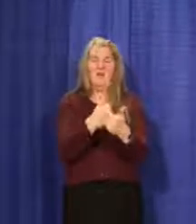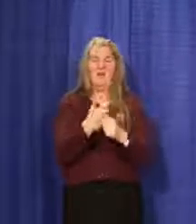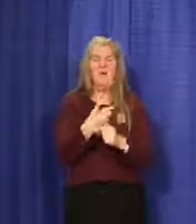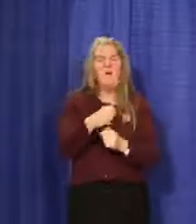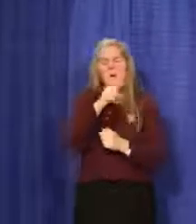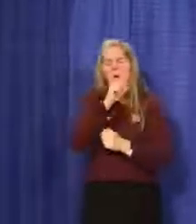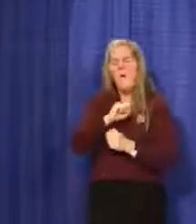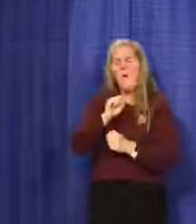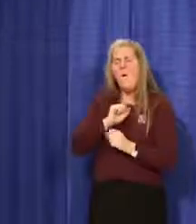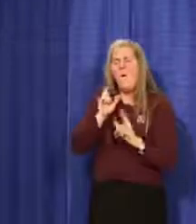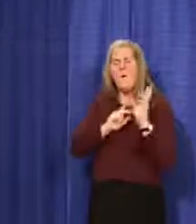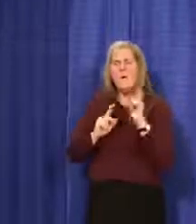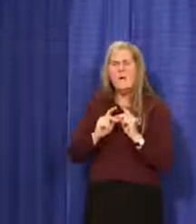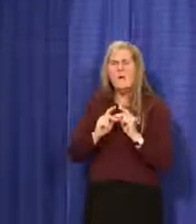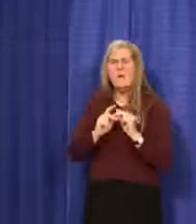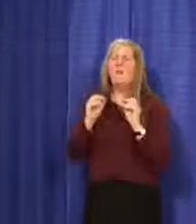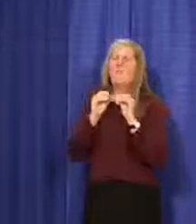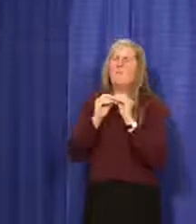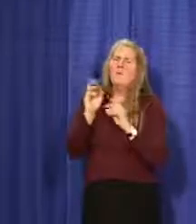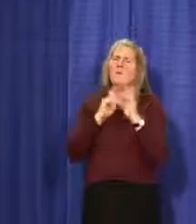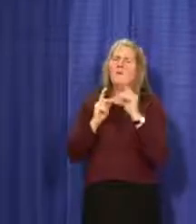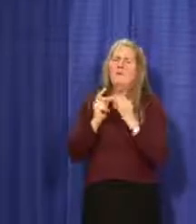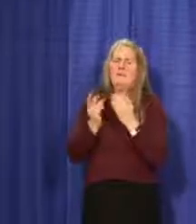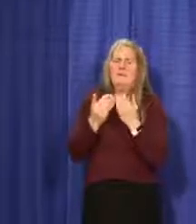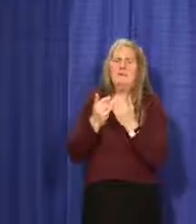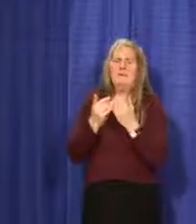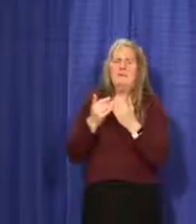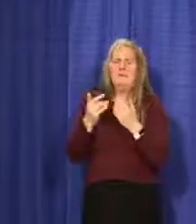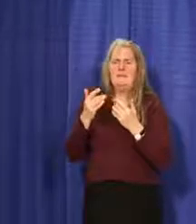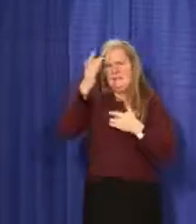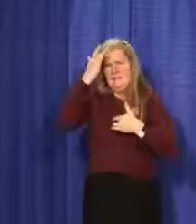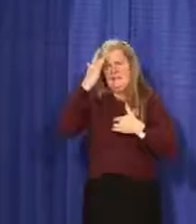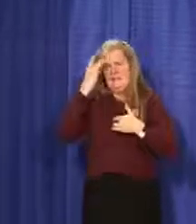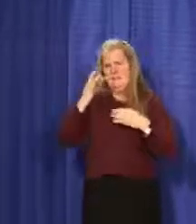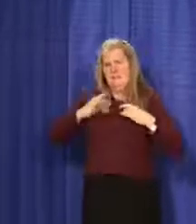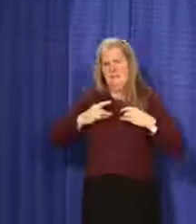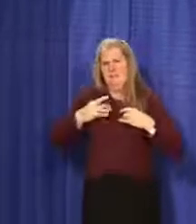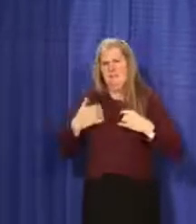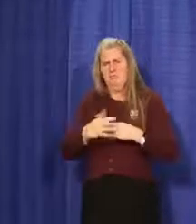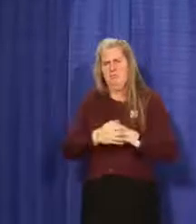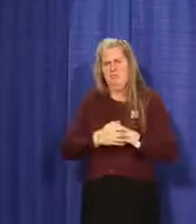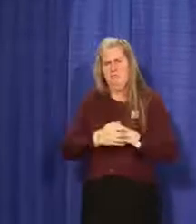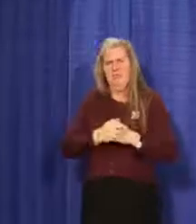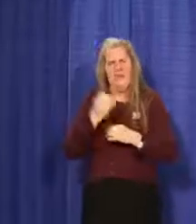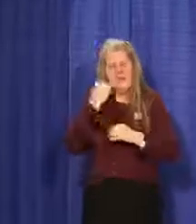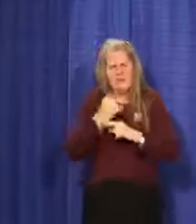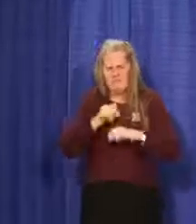especially our elders in our more vulnerable citizens. If you need advice or help in